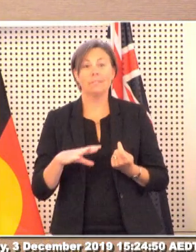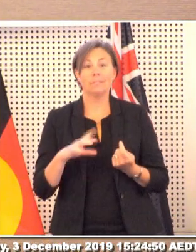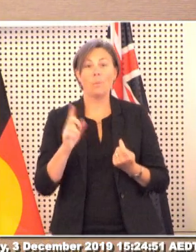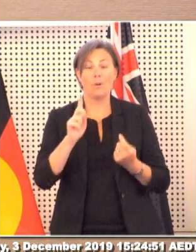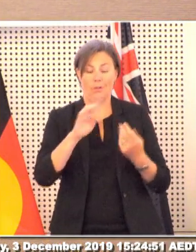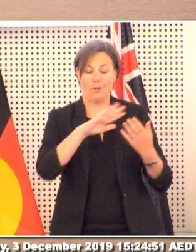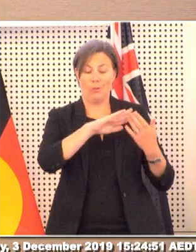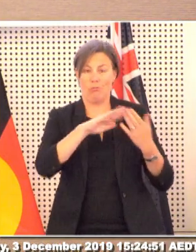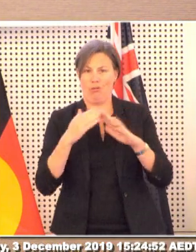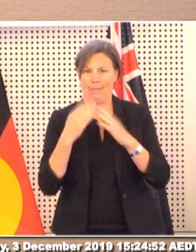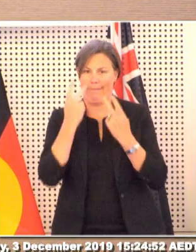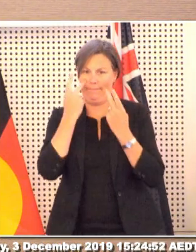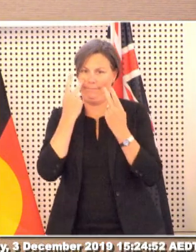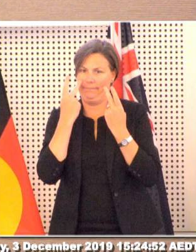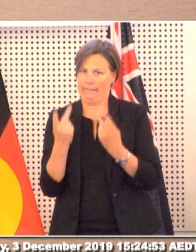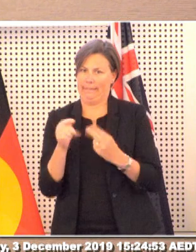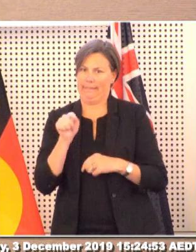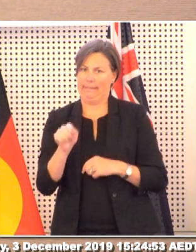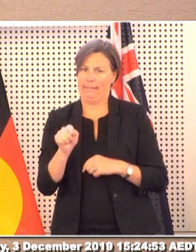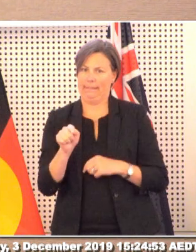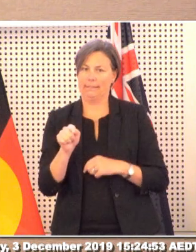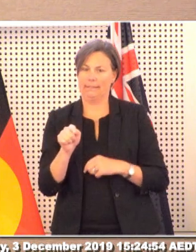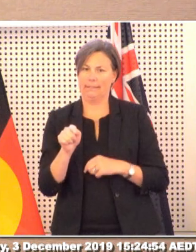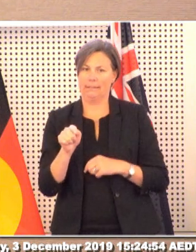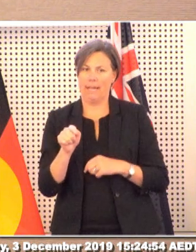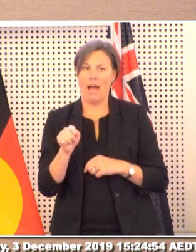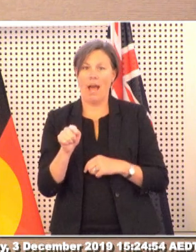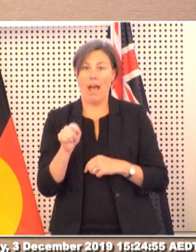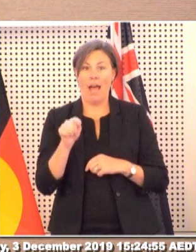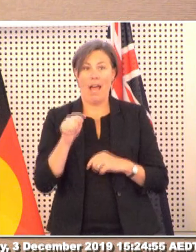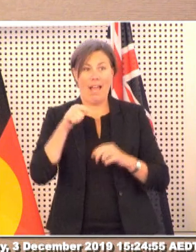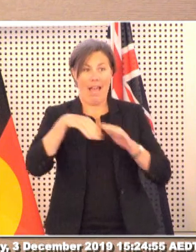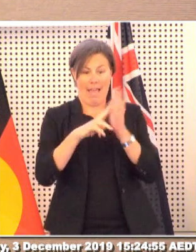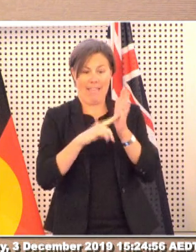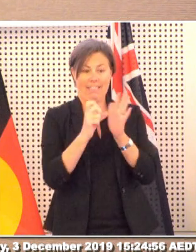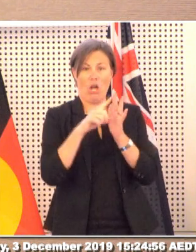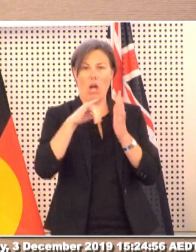They are part of the NDIS safeguarding framework but they’re not in part of the